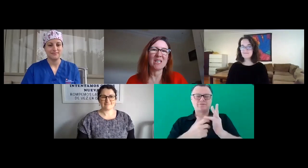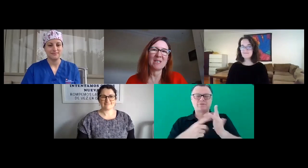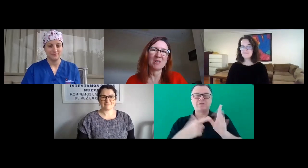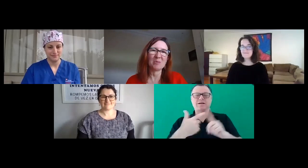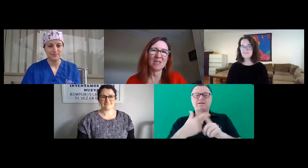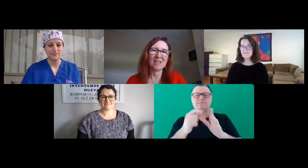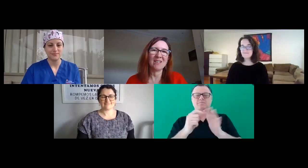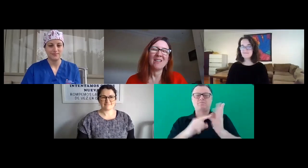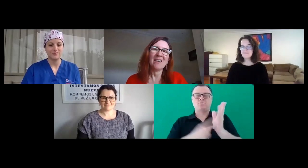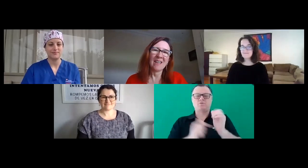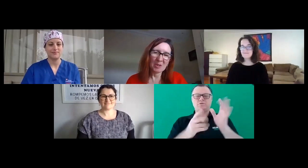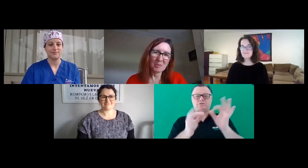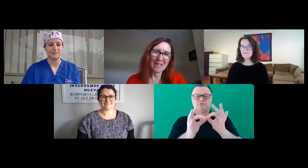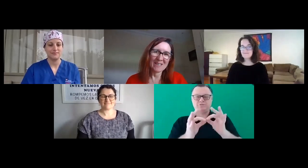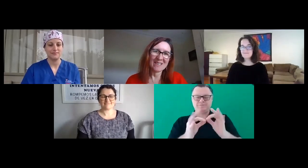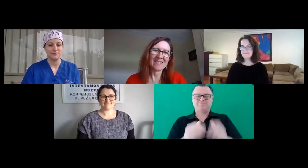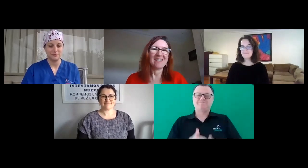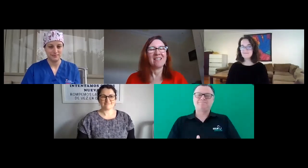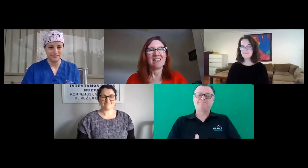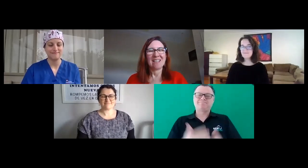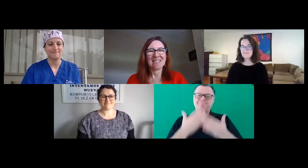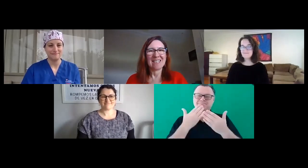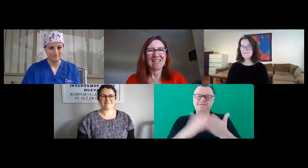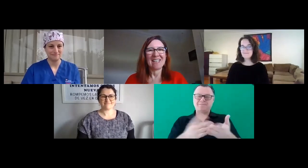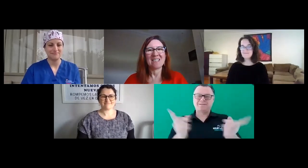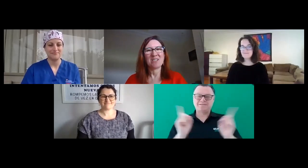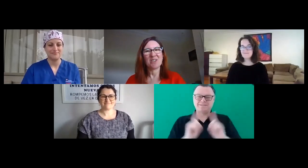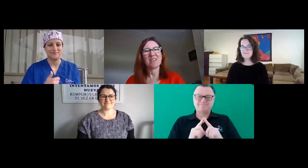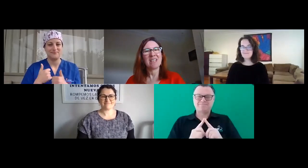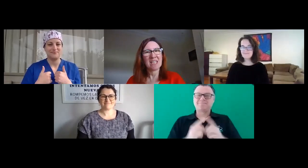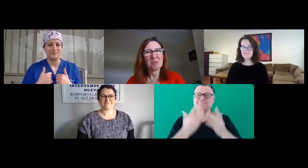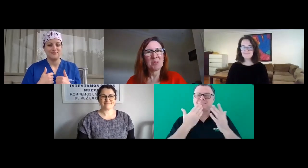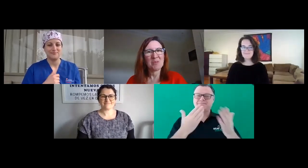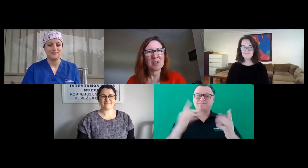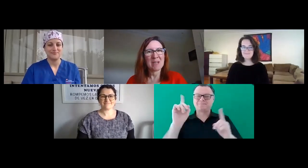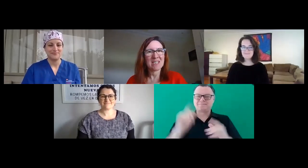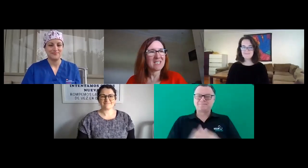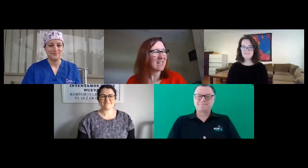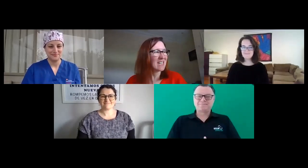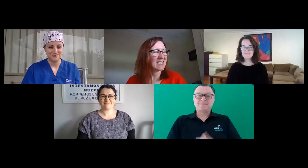interpreter helping us today. so thank you all very much and